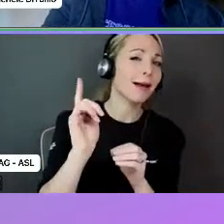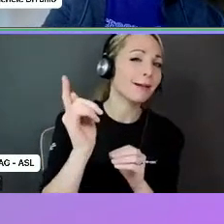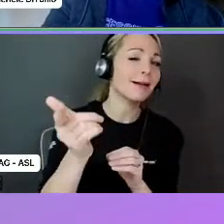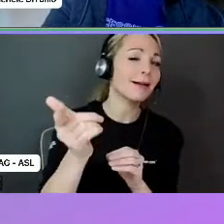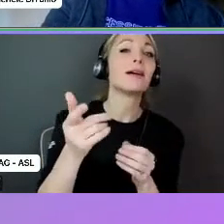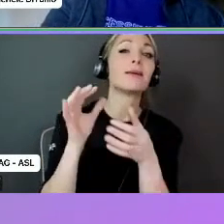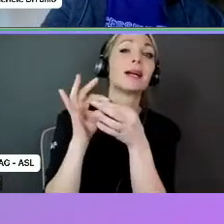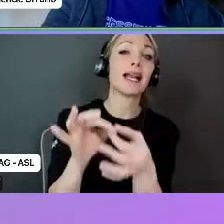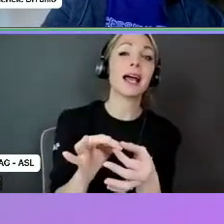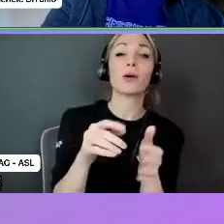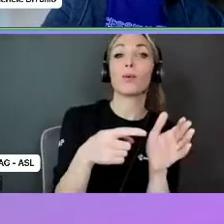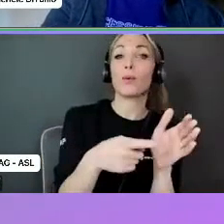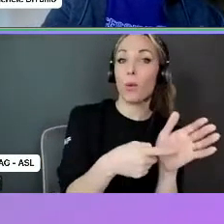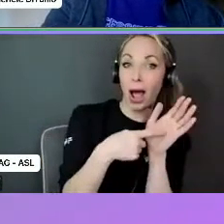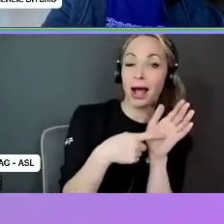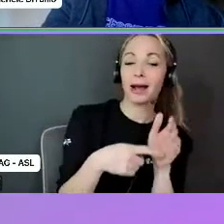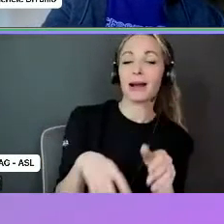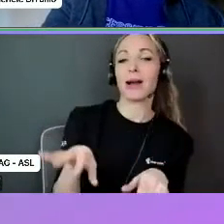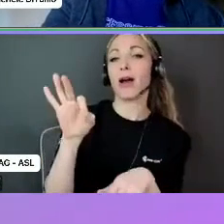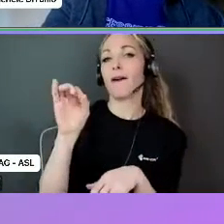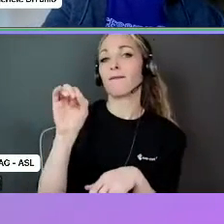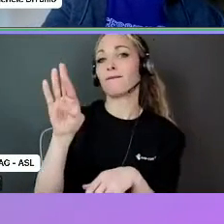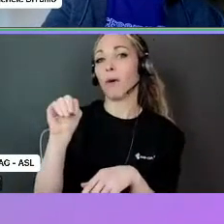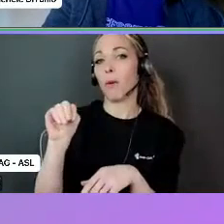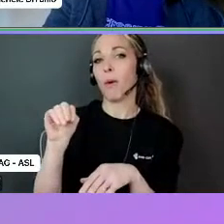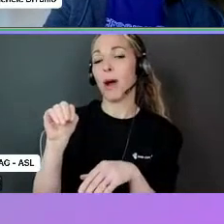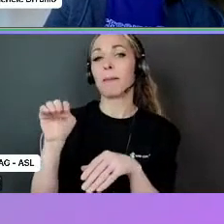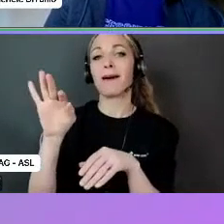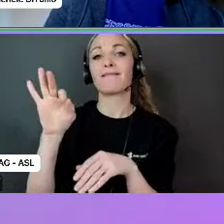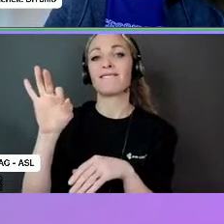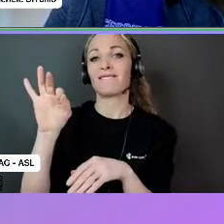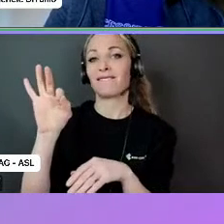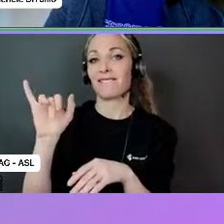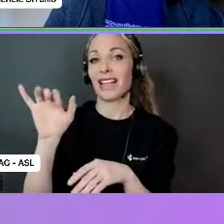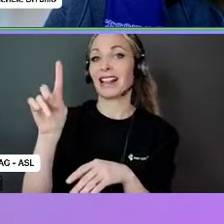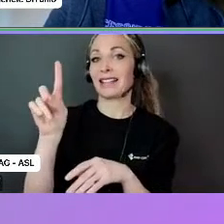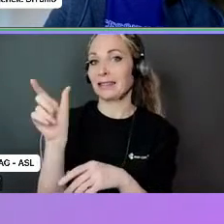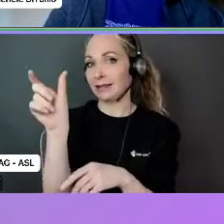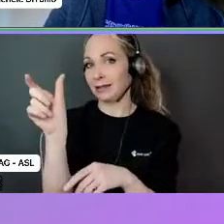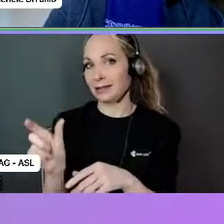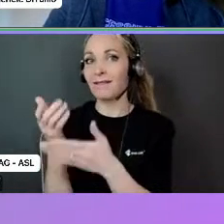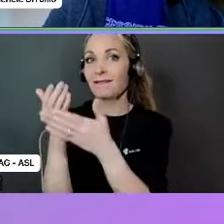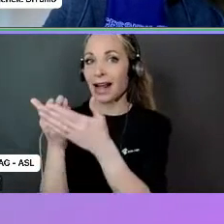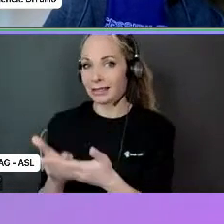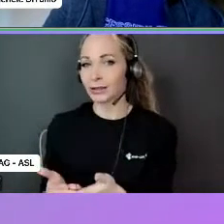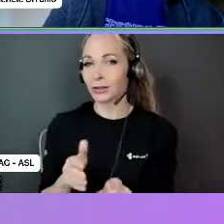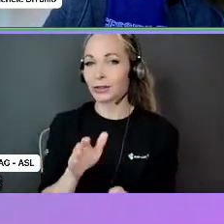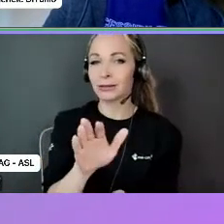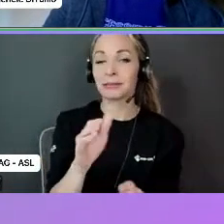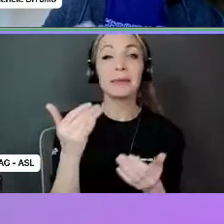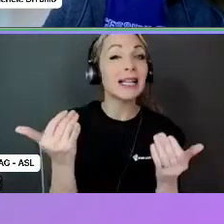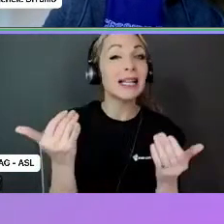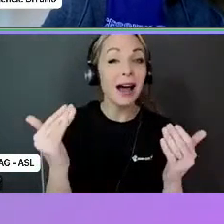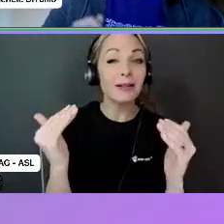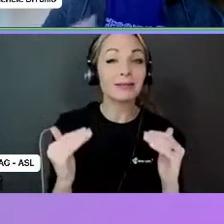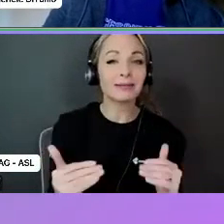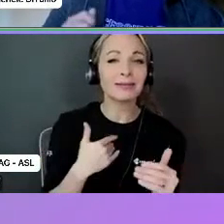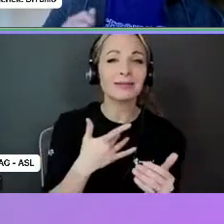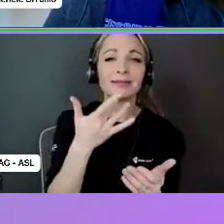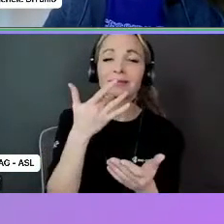Pick one and use it. And we're going to talk more about required inform field validation in a minute here.